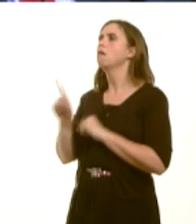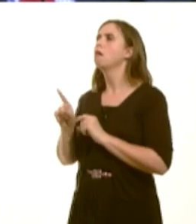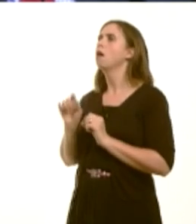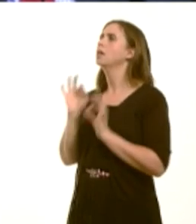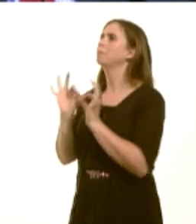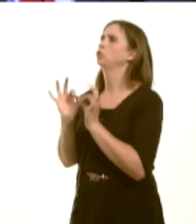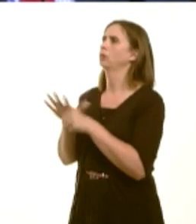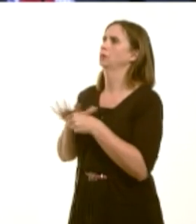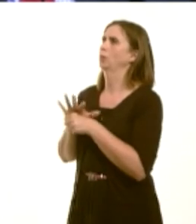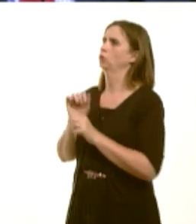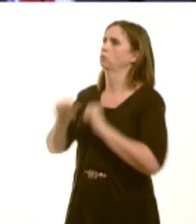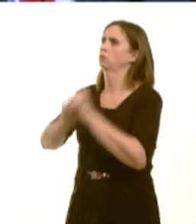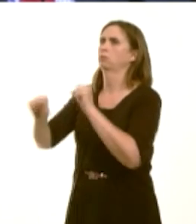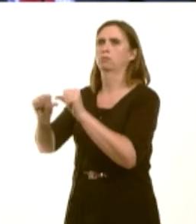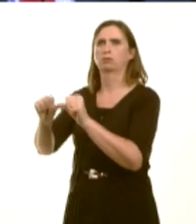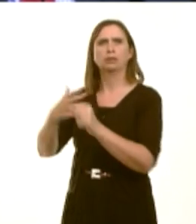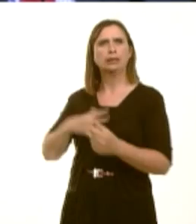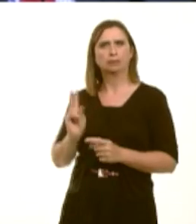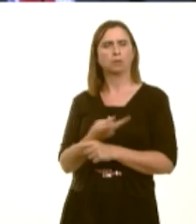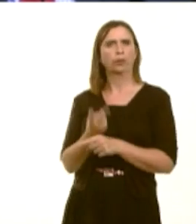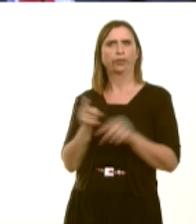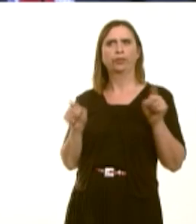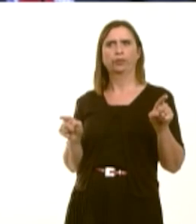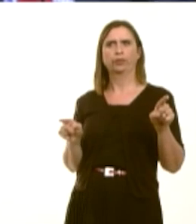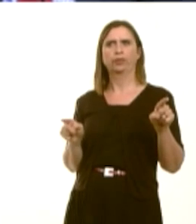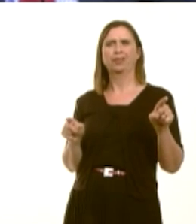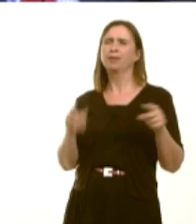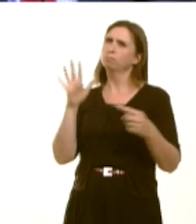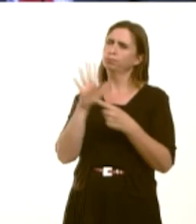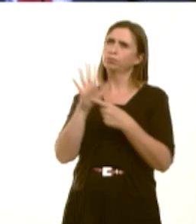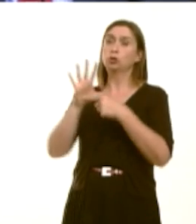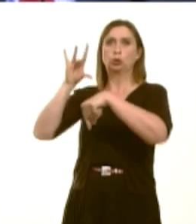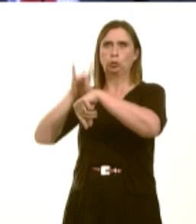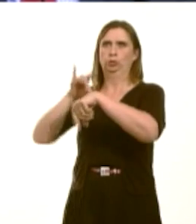the decision, as I said, not politicians or bureaucrats, but it is important to understand,